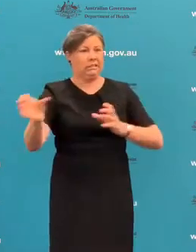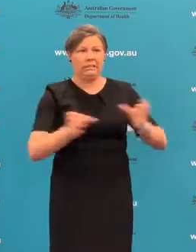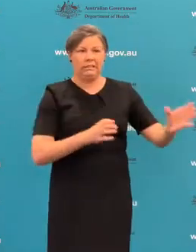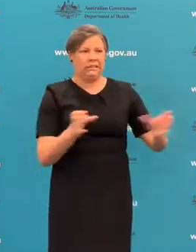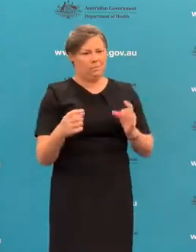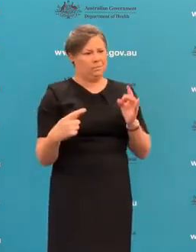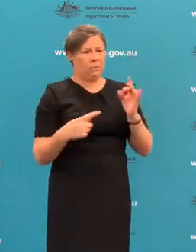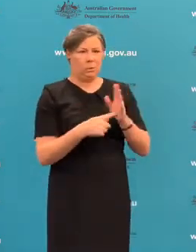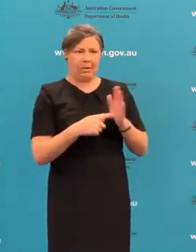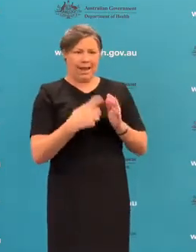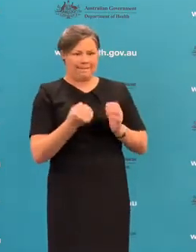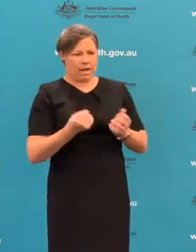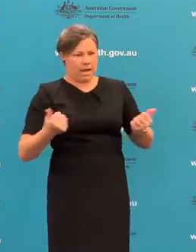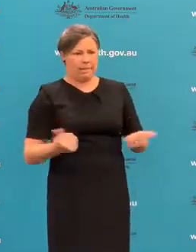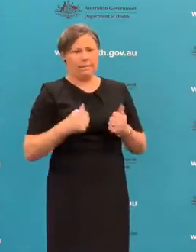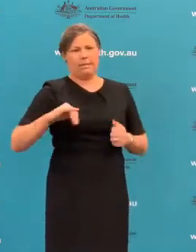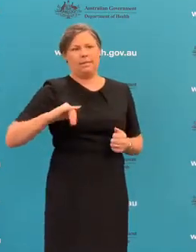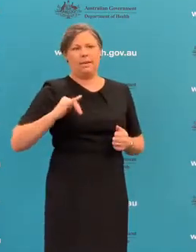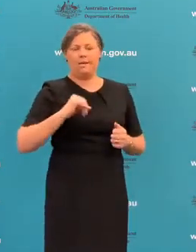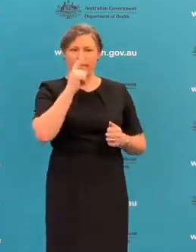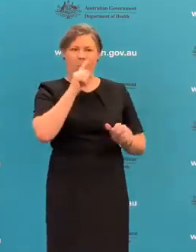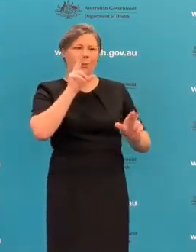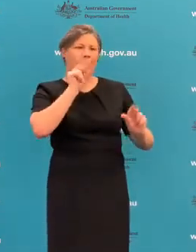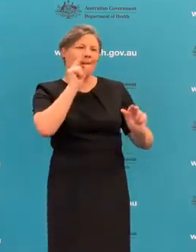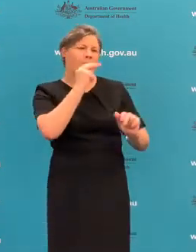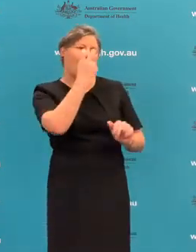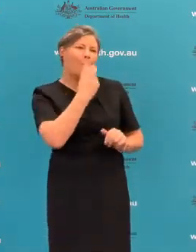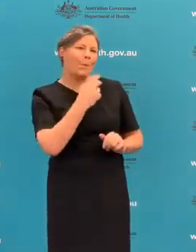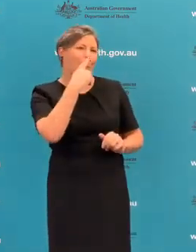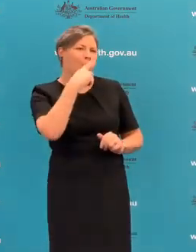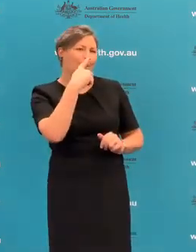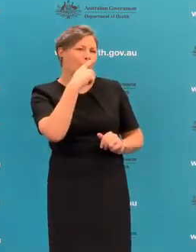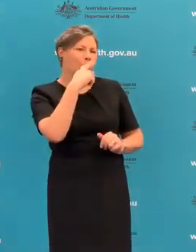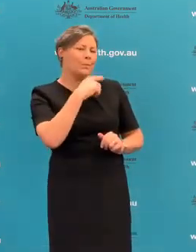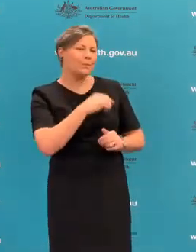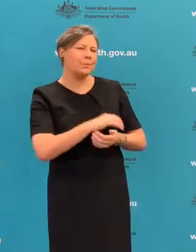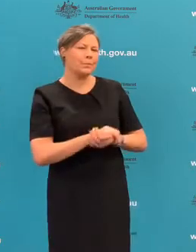a full complement of our workforce in each of the aged care facilities which